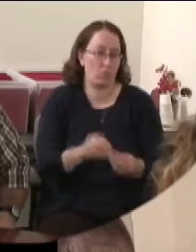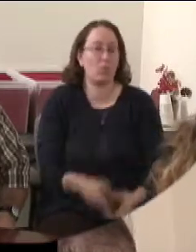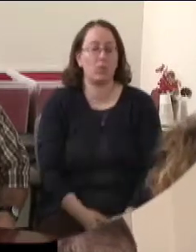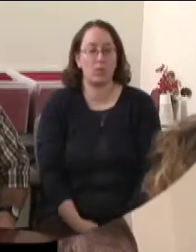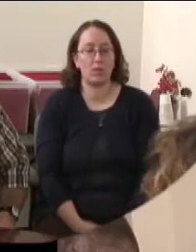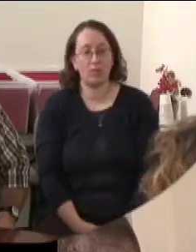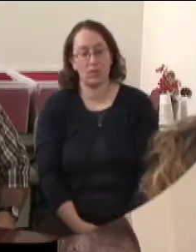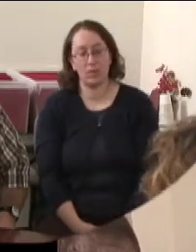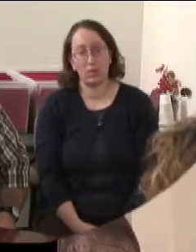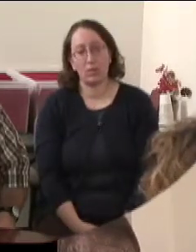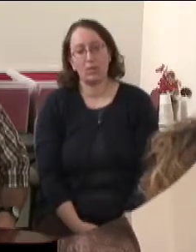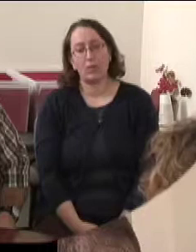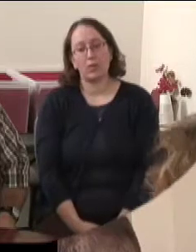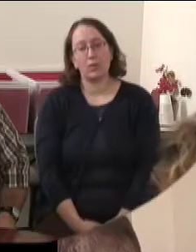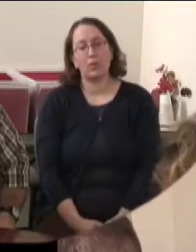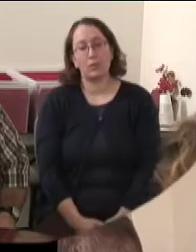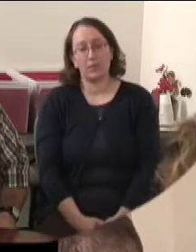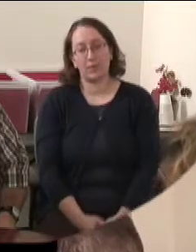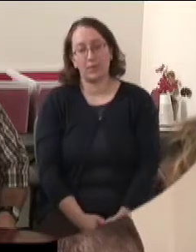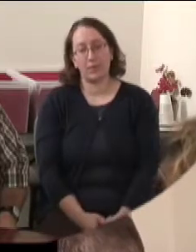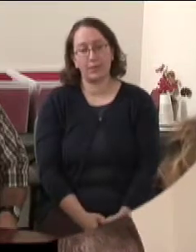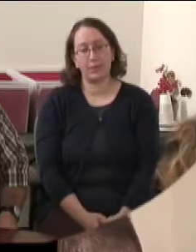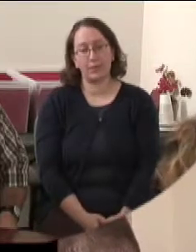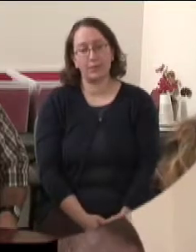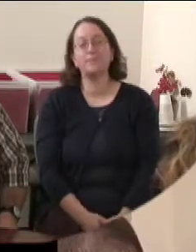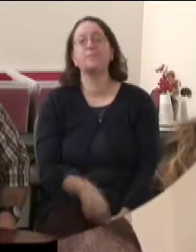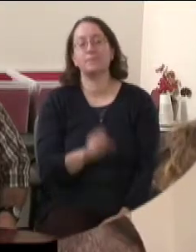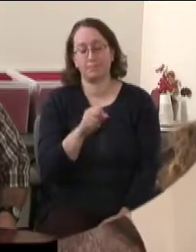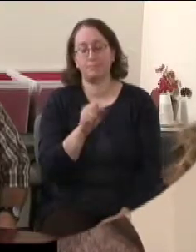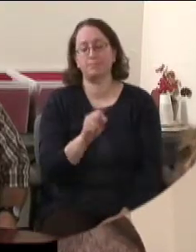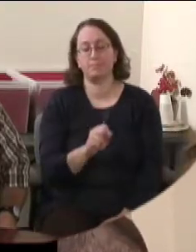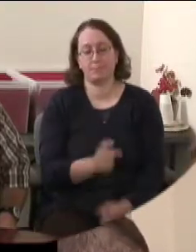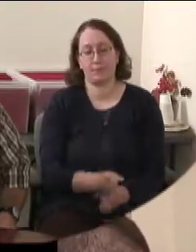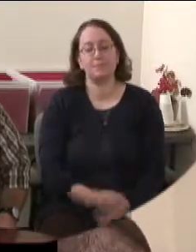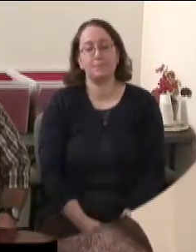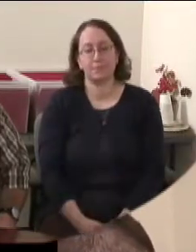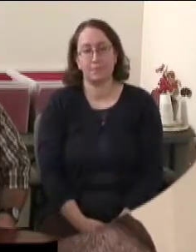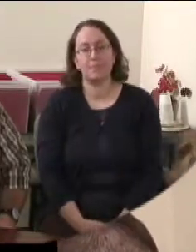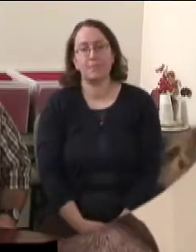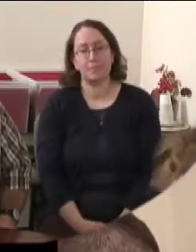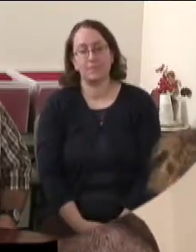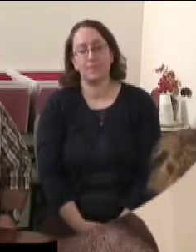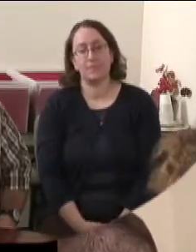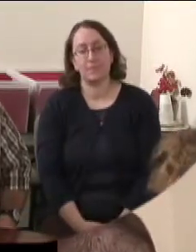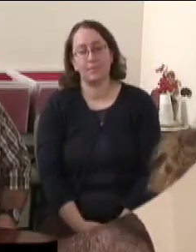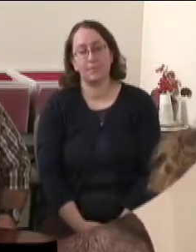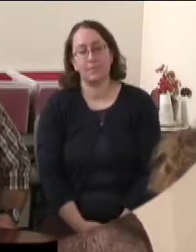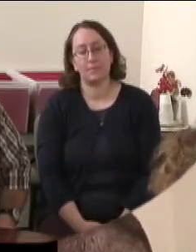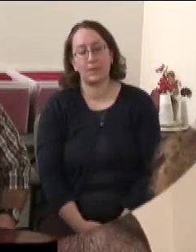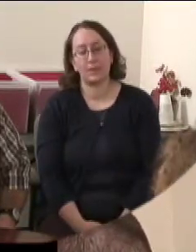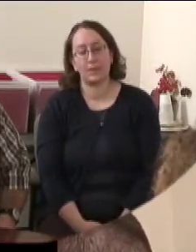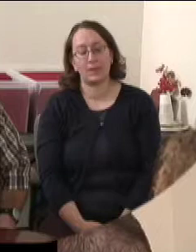Kelly: Okay. Just for the associate's level? So you are asking -